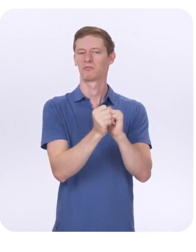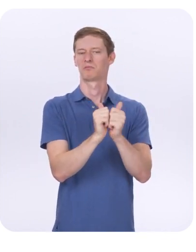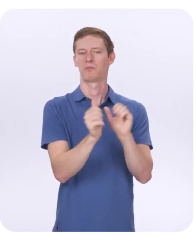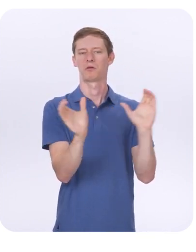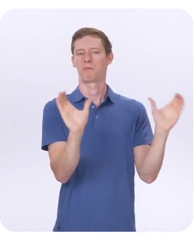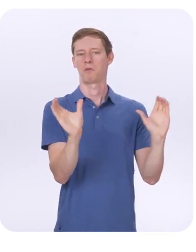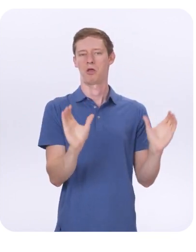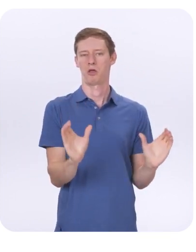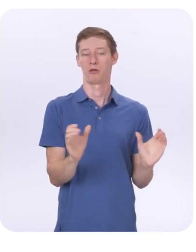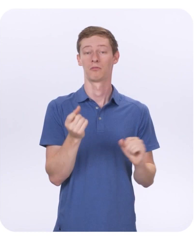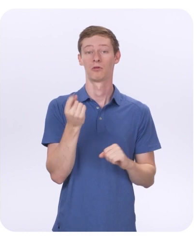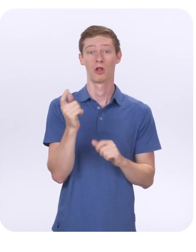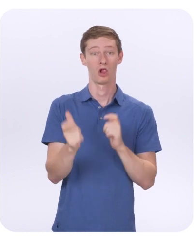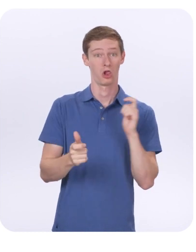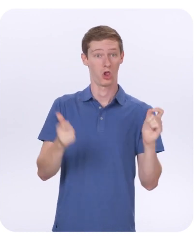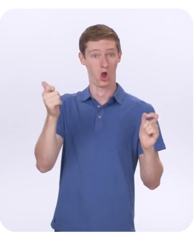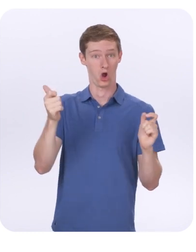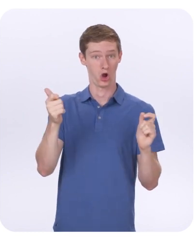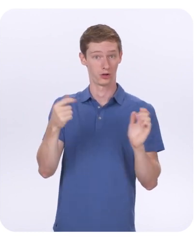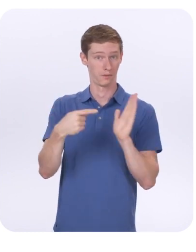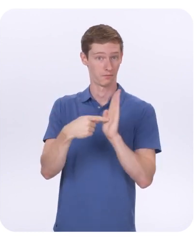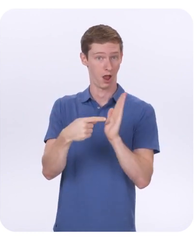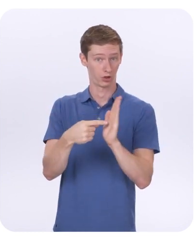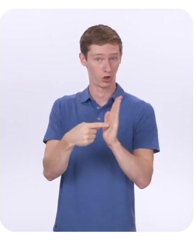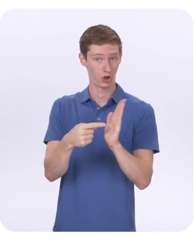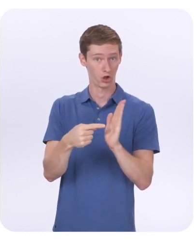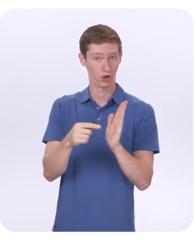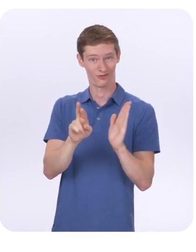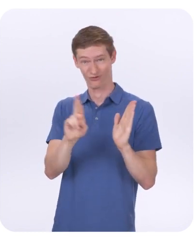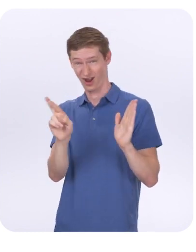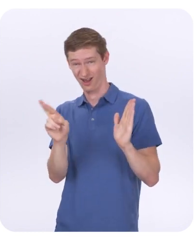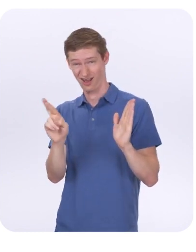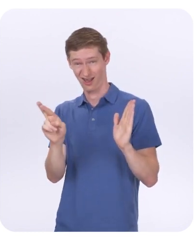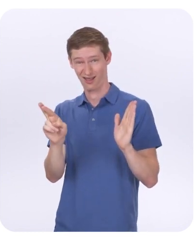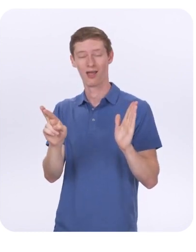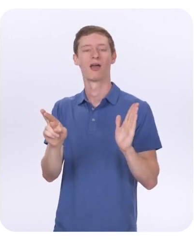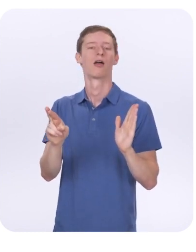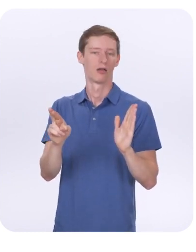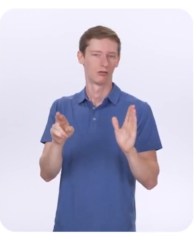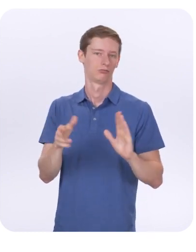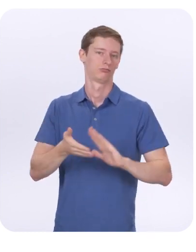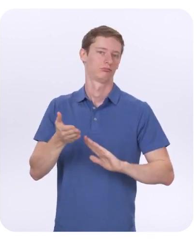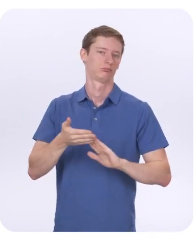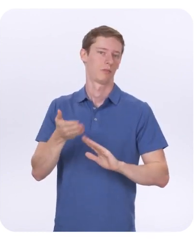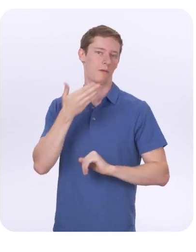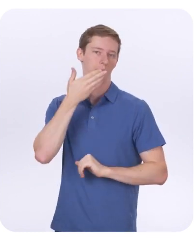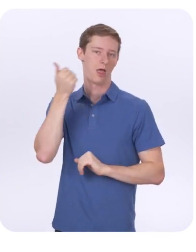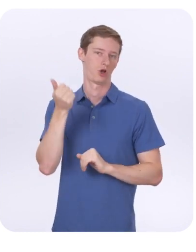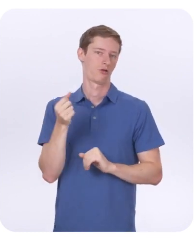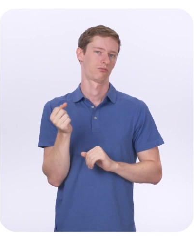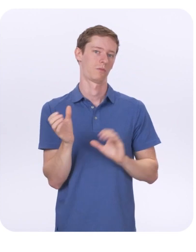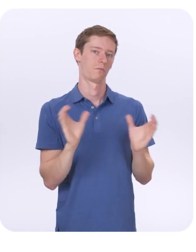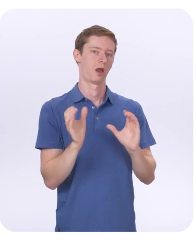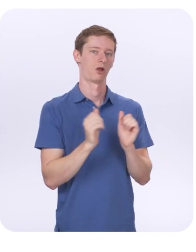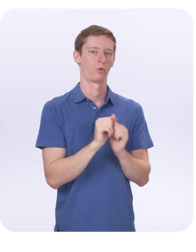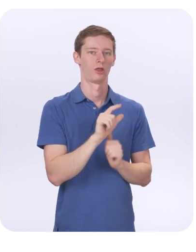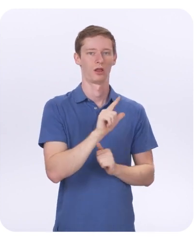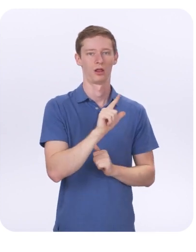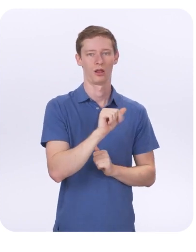Llama 2 families of models. You can see that because higher on the Y-axis, which shows the performance.